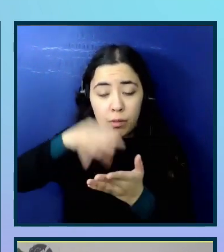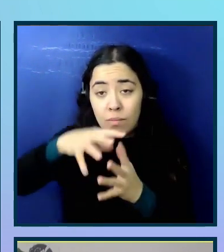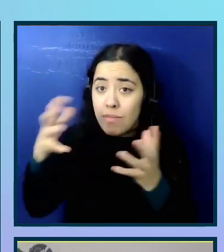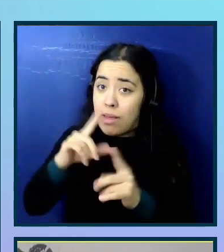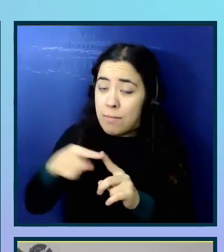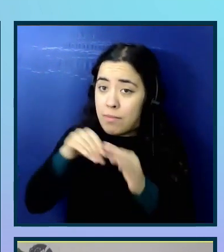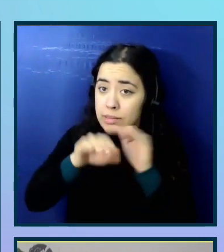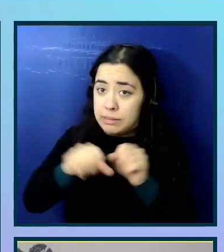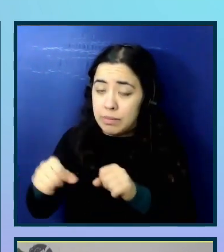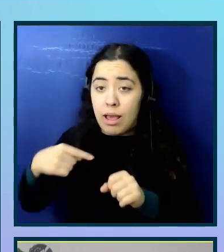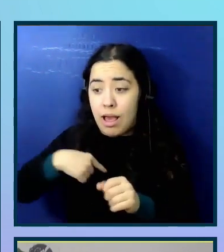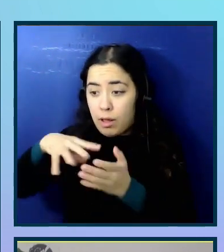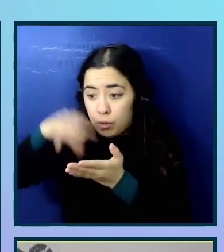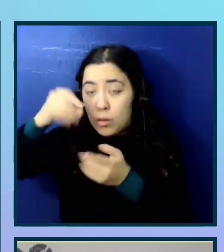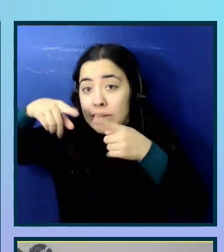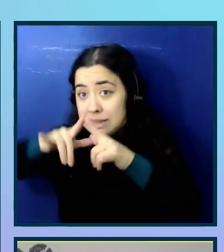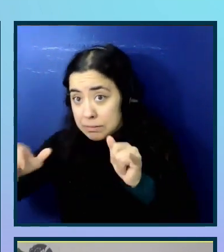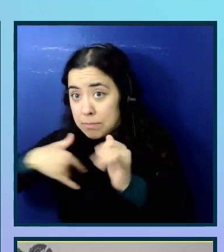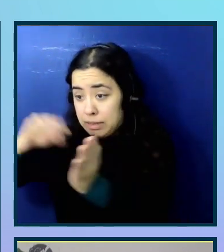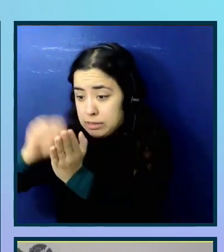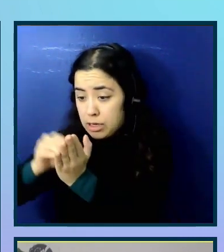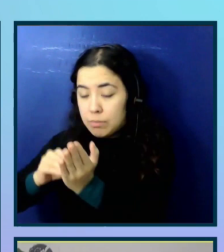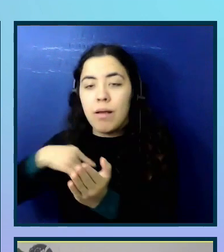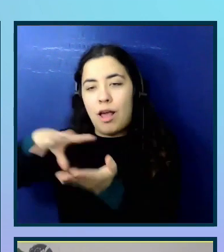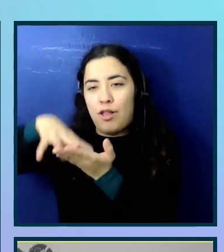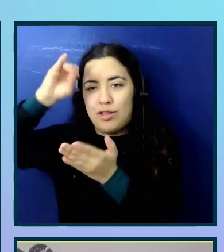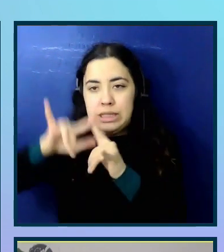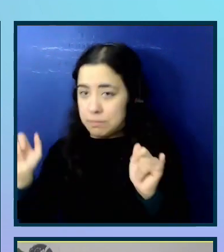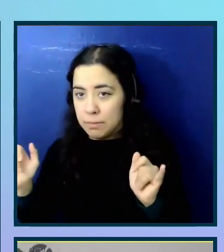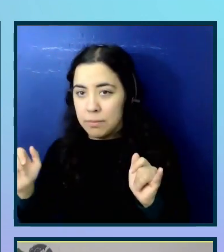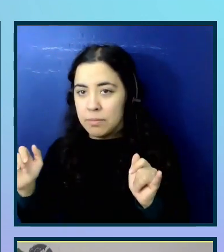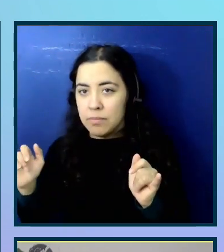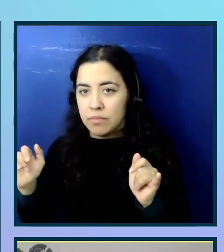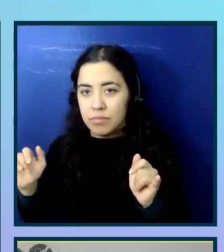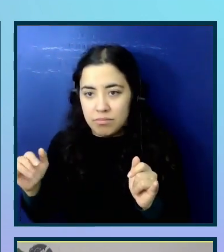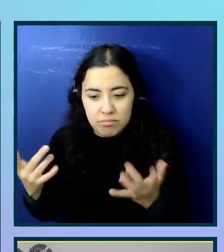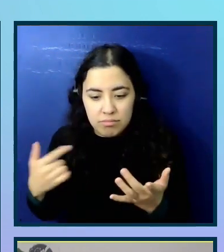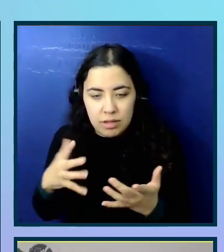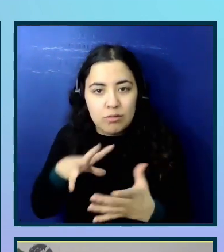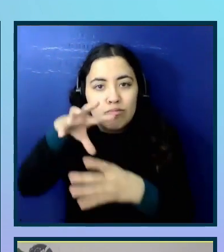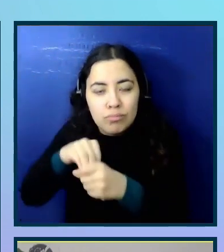we documenting those things and it's kind of part of being into a team as well. (mouse clicking)